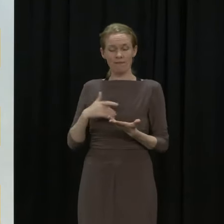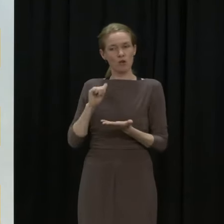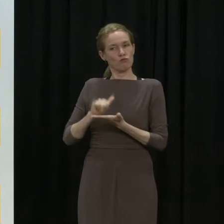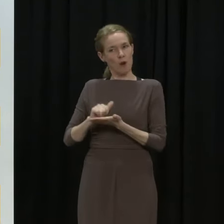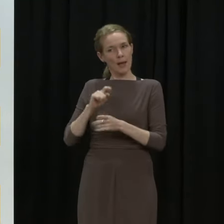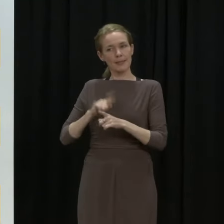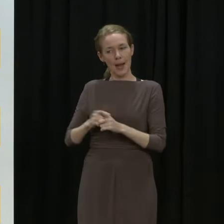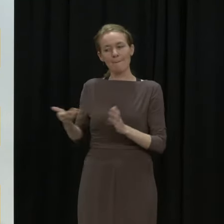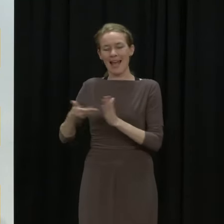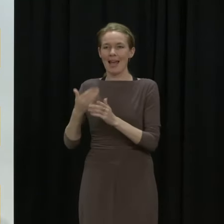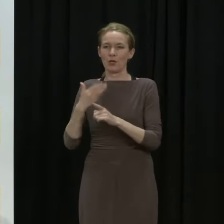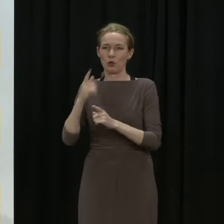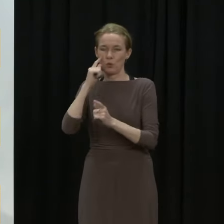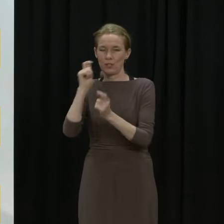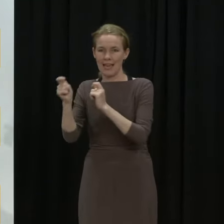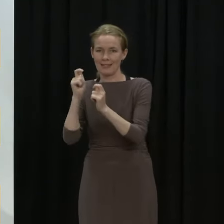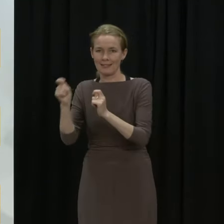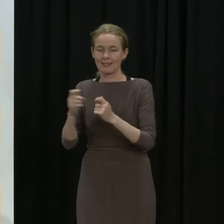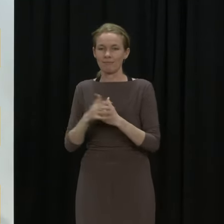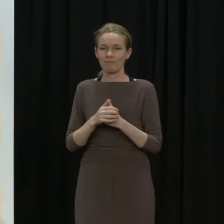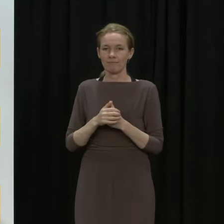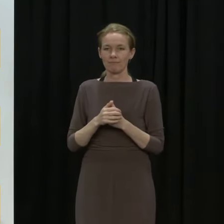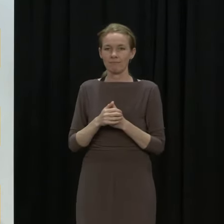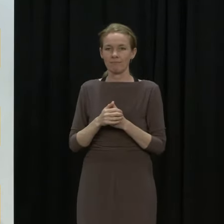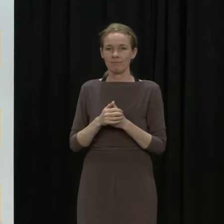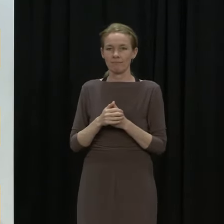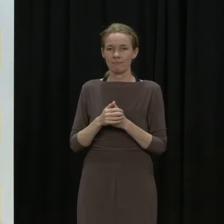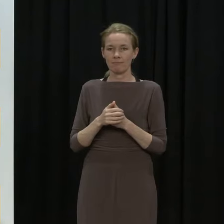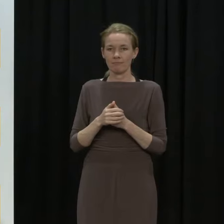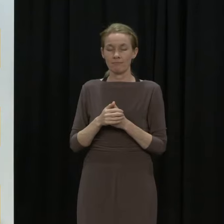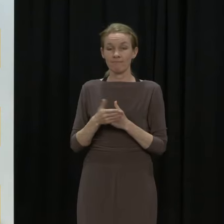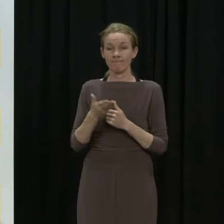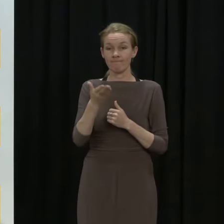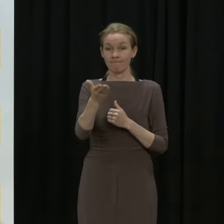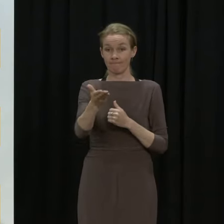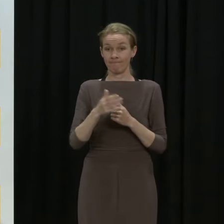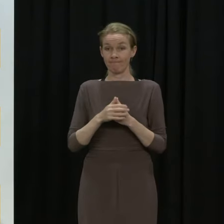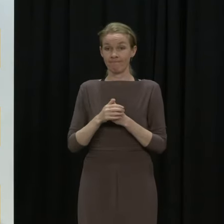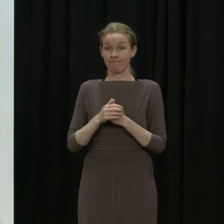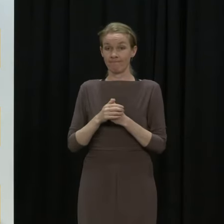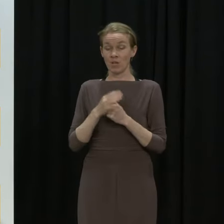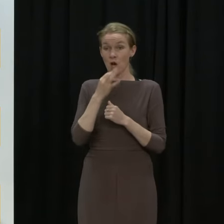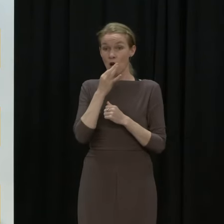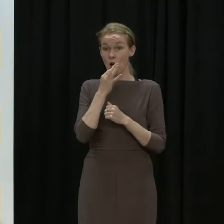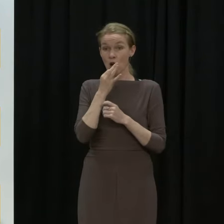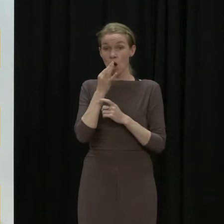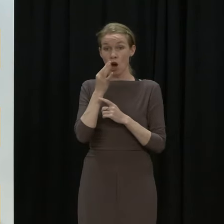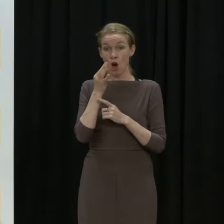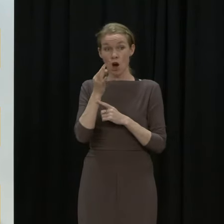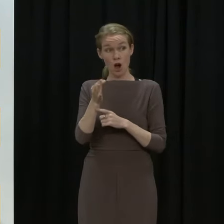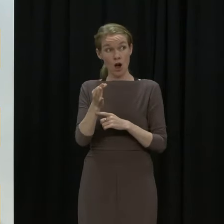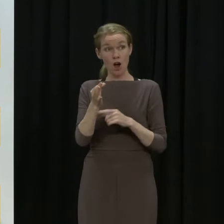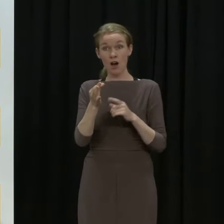high prevalence of COVID-19, which is when rapid and contest are performs best.